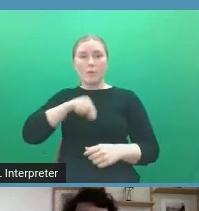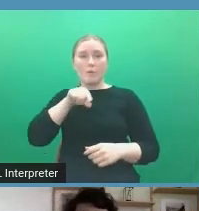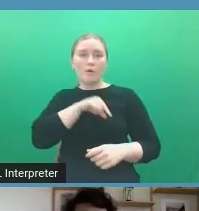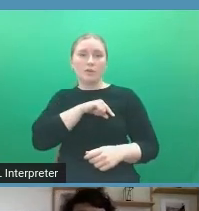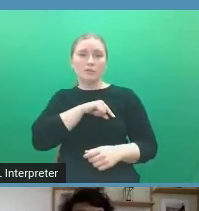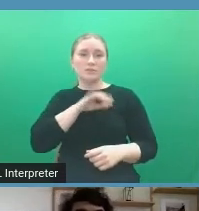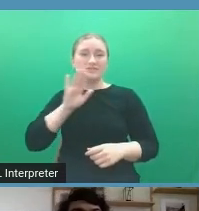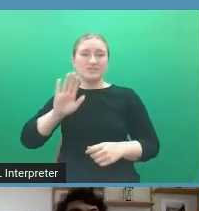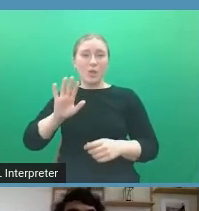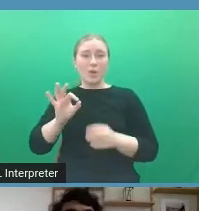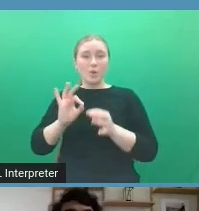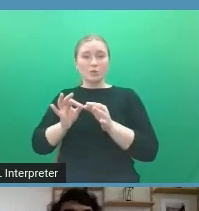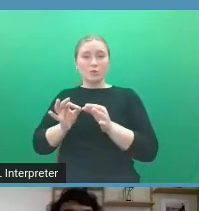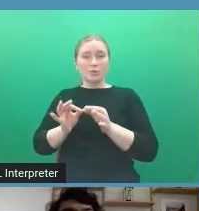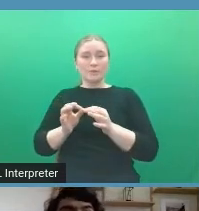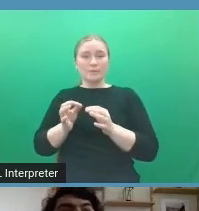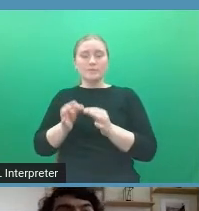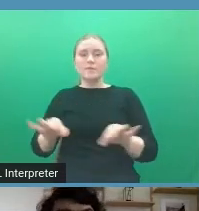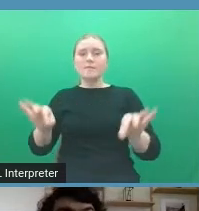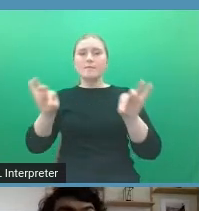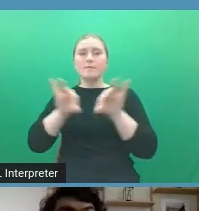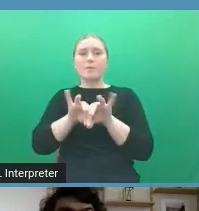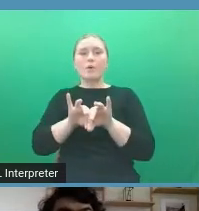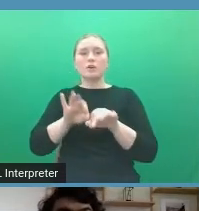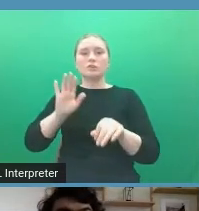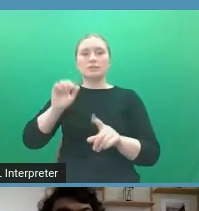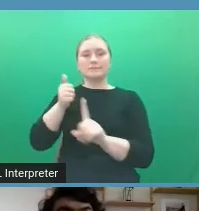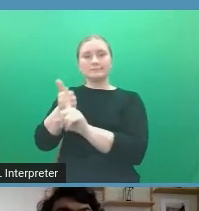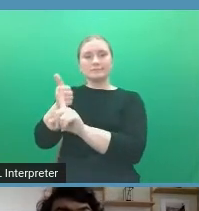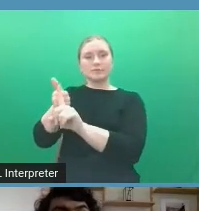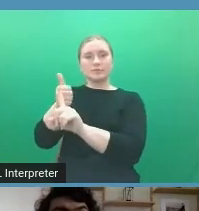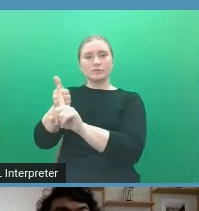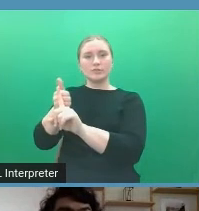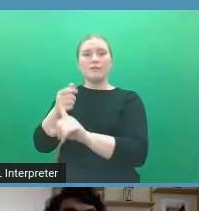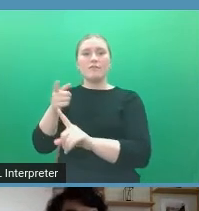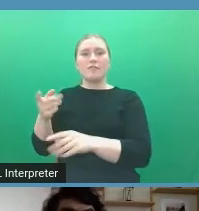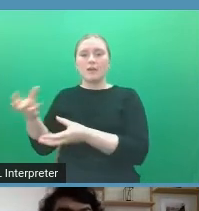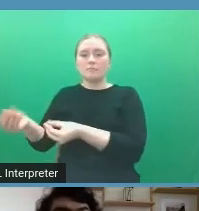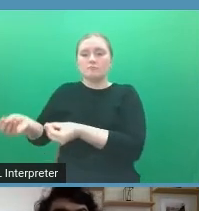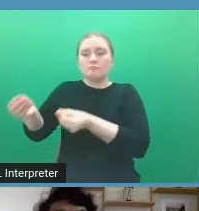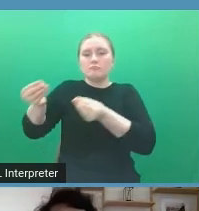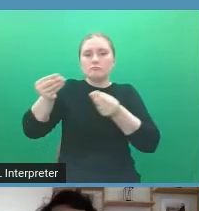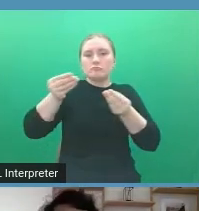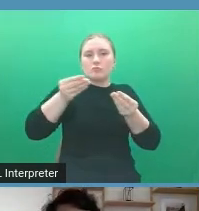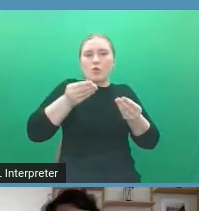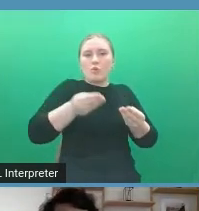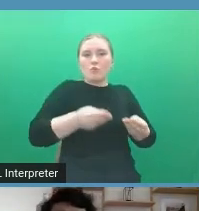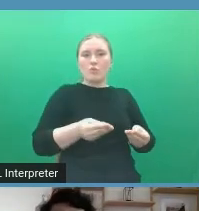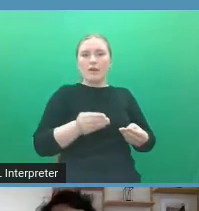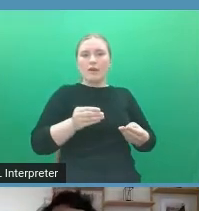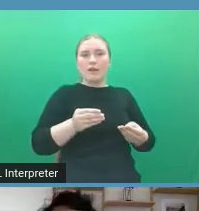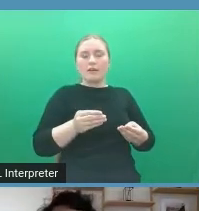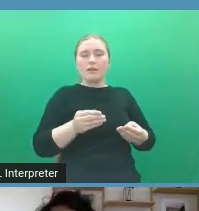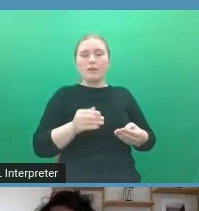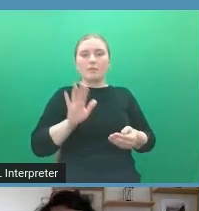itself that the individual performing that dance brings to that piece of intangible heritage.